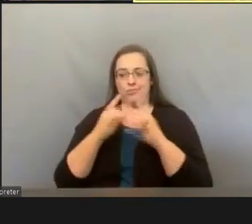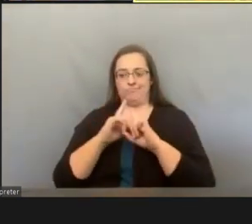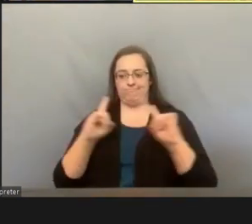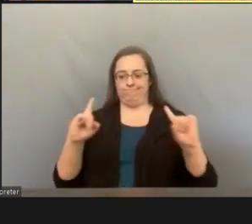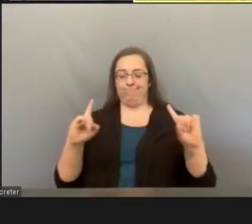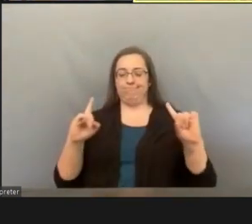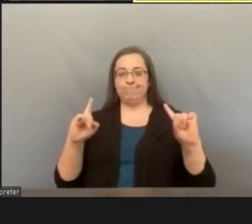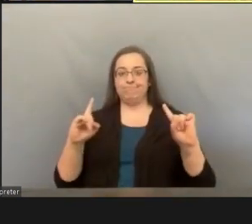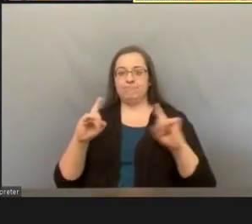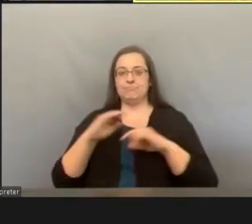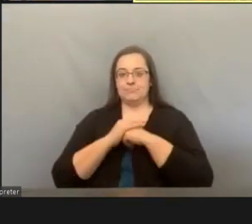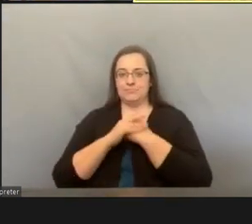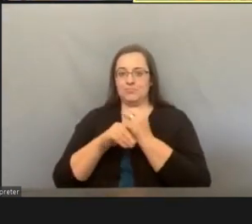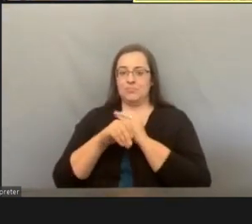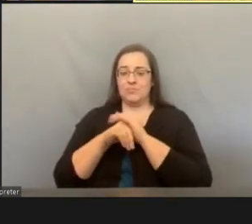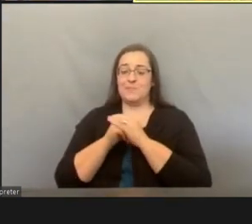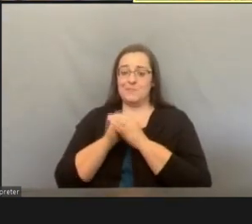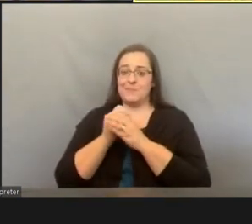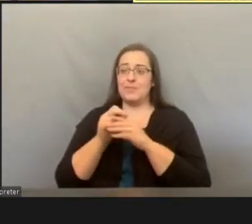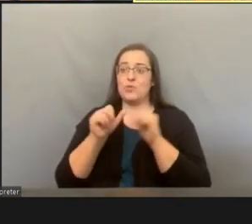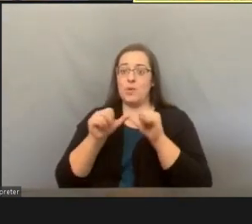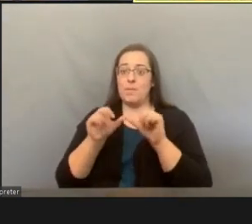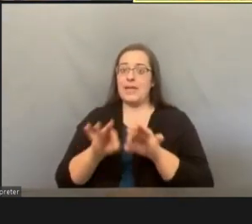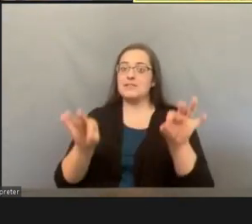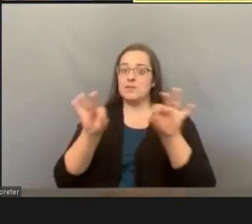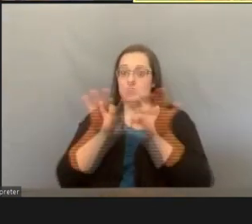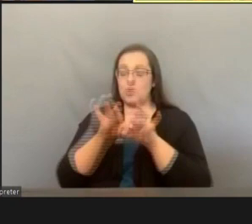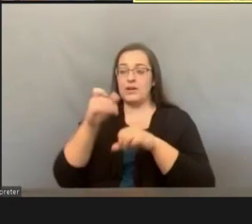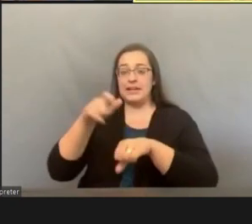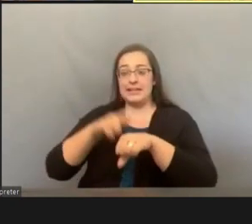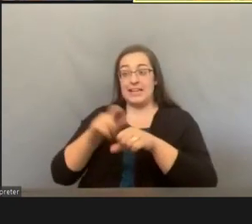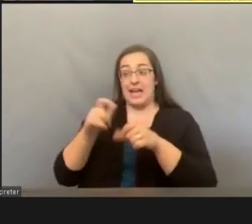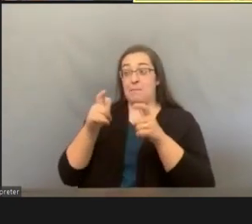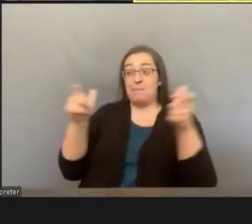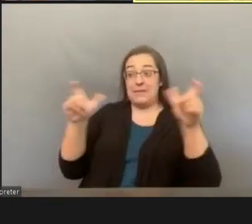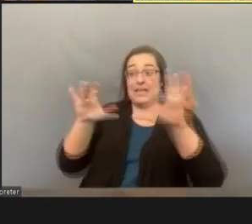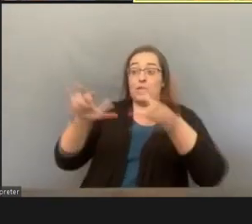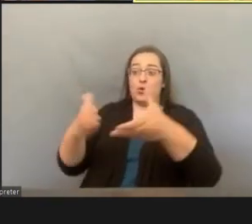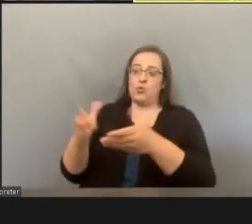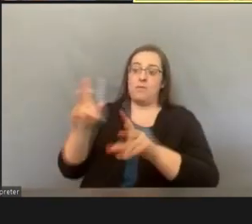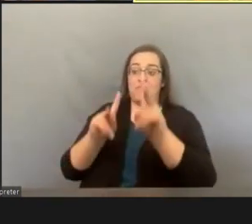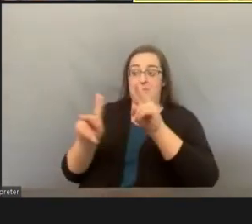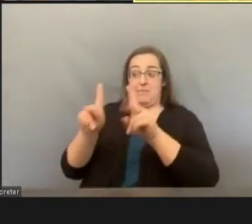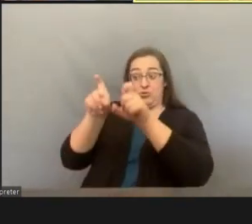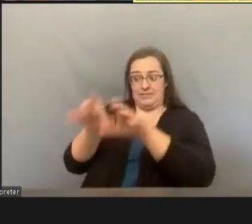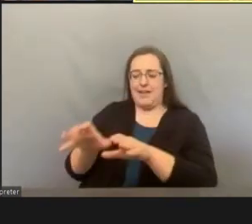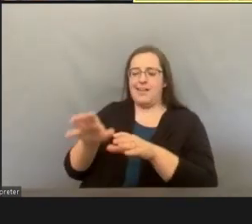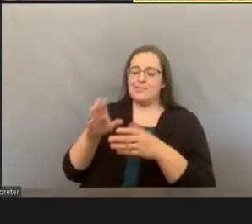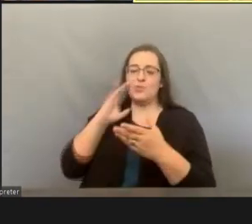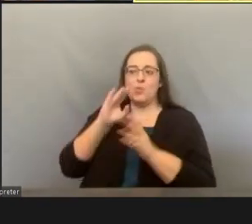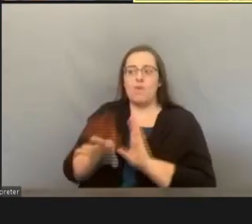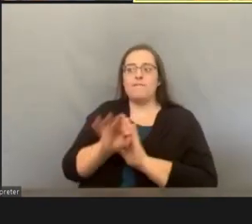THE IMPORTANCE OF WEARING A MASK NOT GOING TO WORK SICK IS A VERY IMPORTANT DETAIL SOCIAL